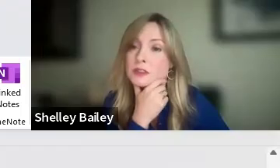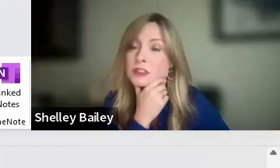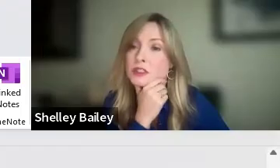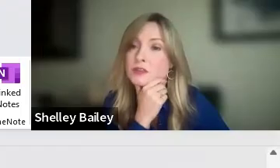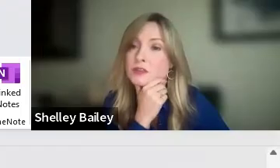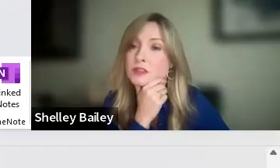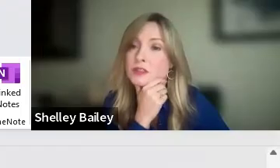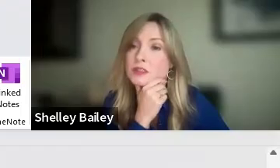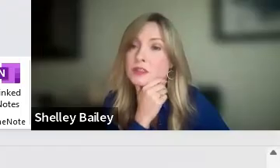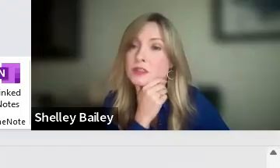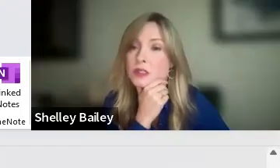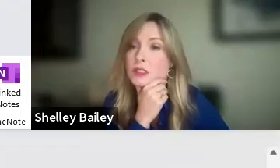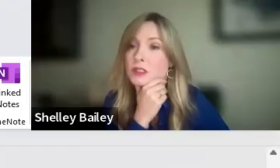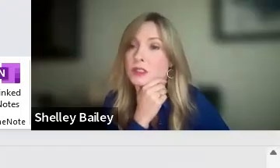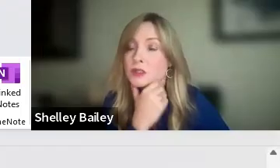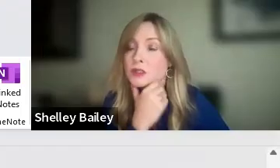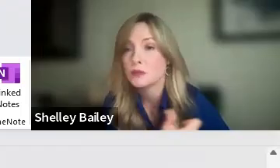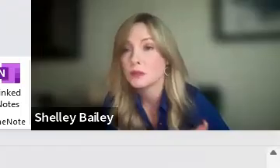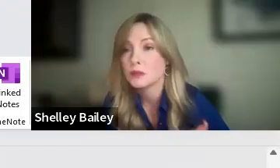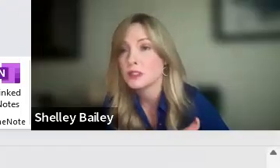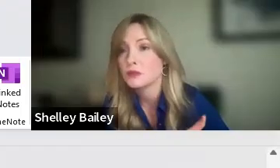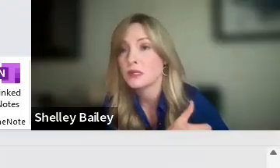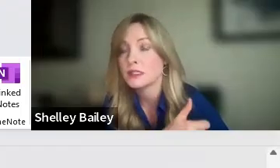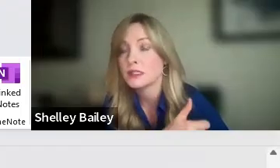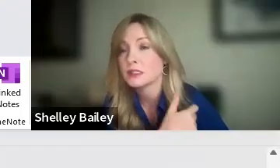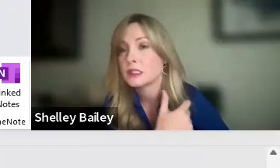there's a lot of shifts in the market where something could be really highly utilized.